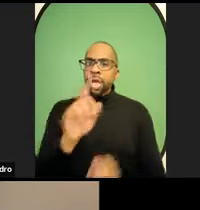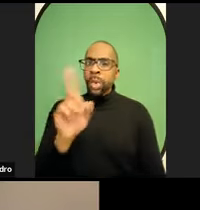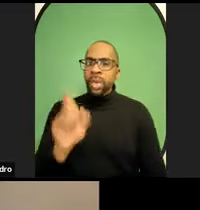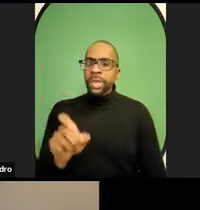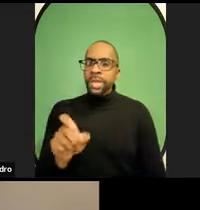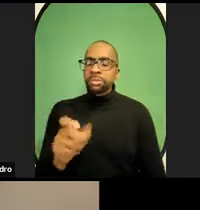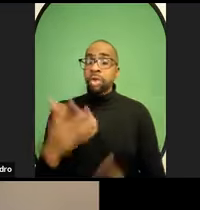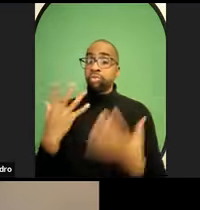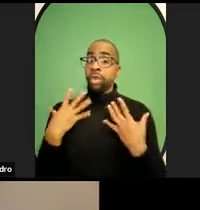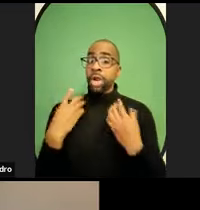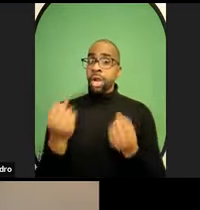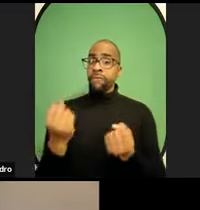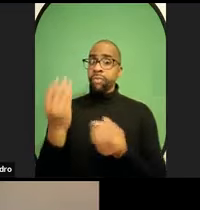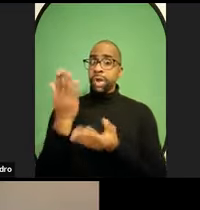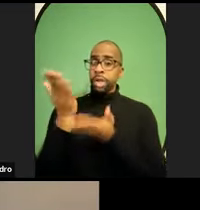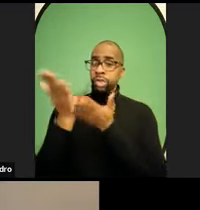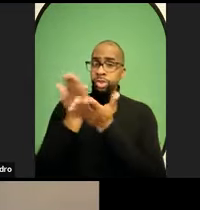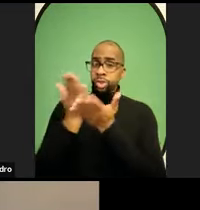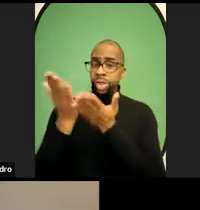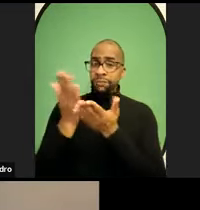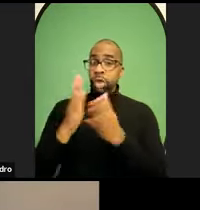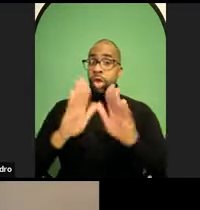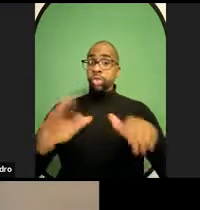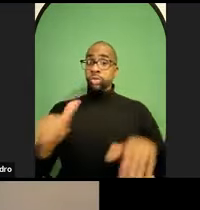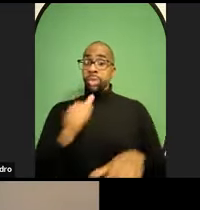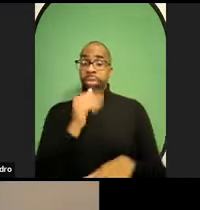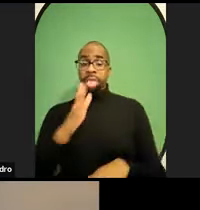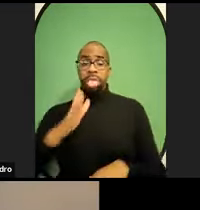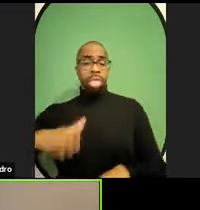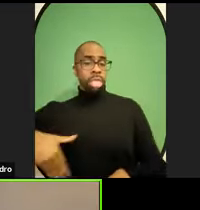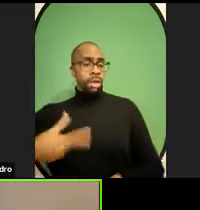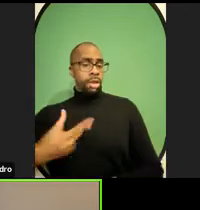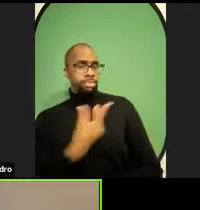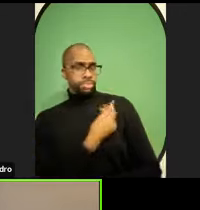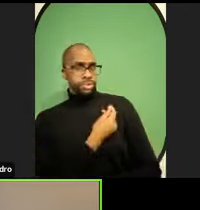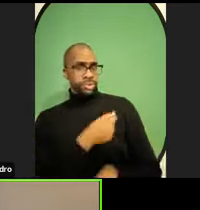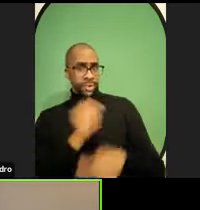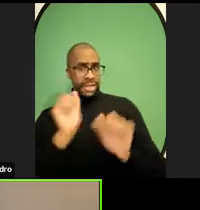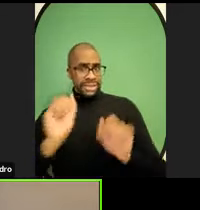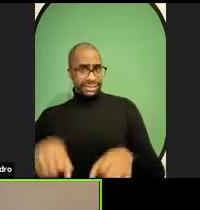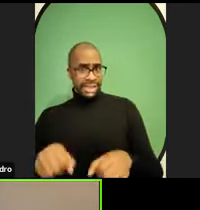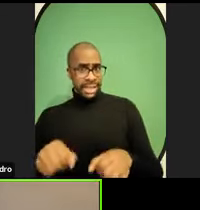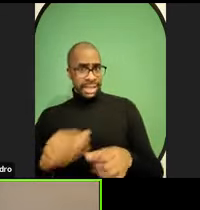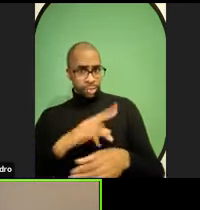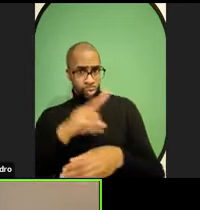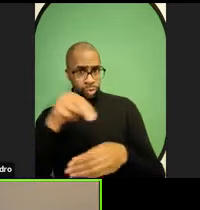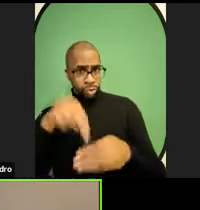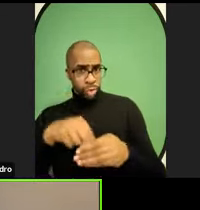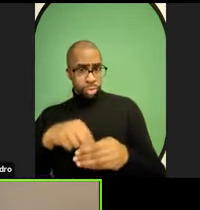me see there's one in the chat. at in recovery services will children that are not vaccinated be able to